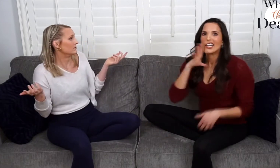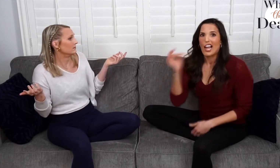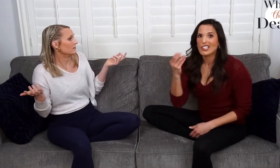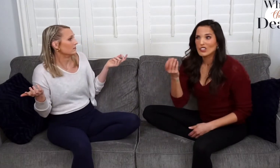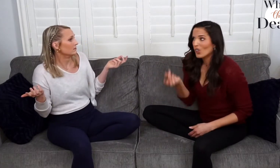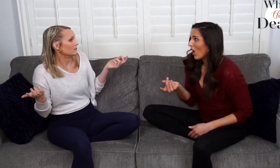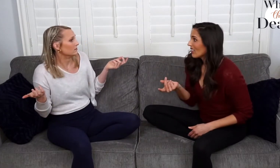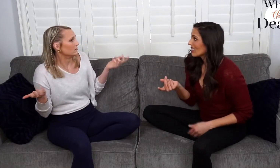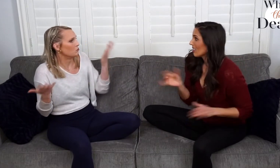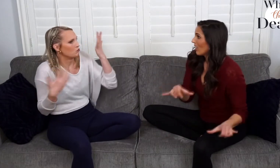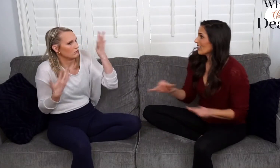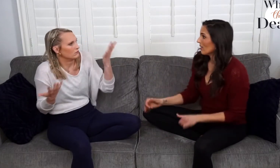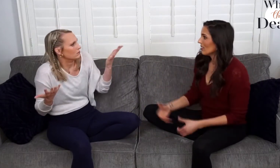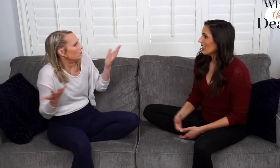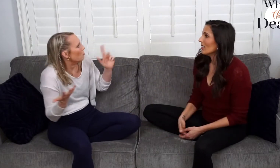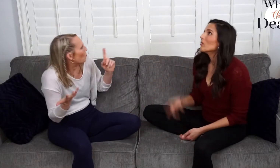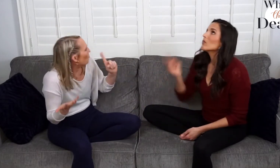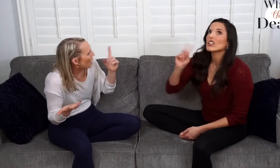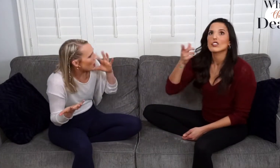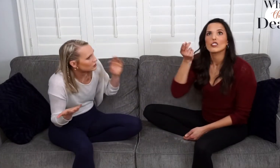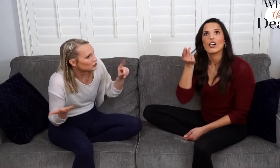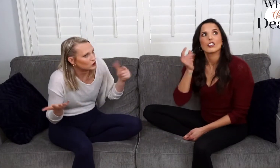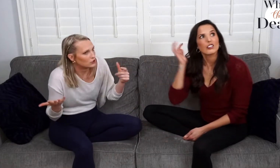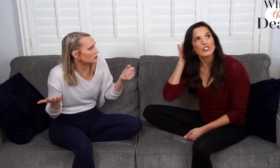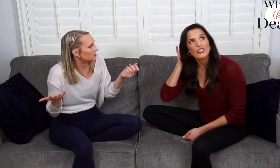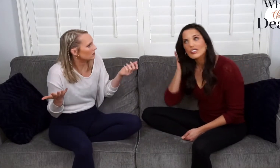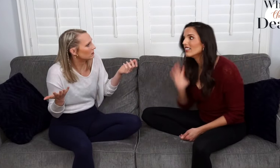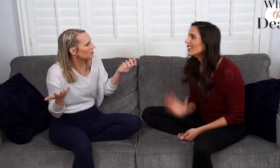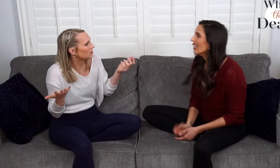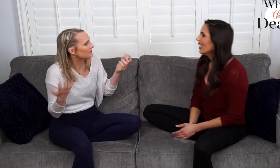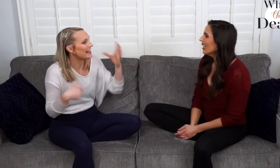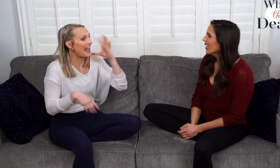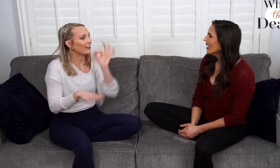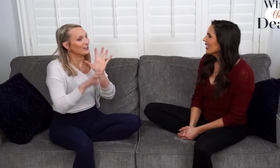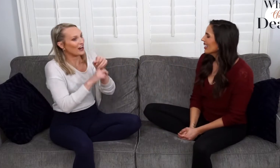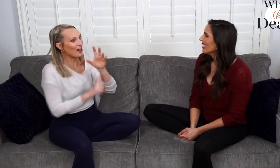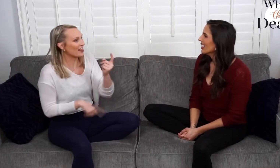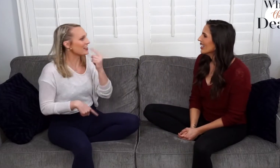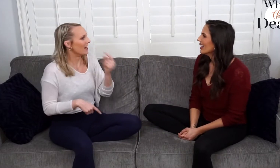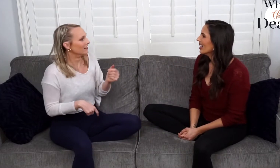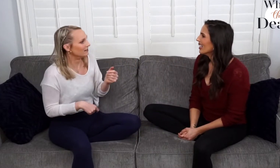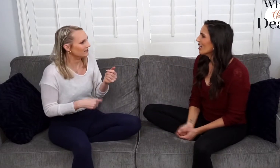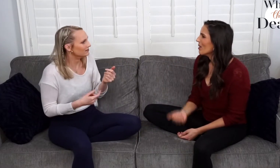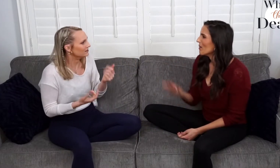Yeah, like, “It’s raining cats and dogs.” - Okay, where are the cats and dogs? Yeah, where? - “Cat’s got your tongue?”